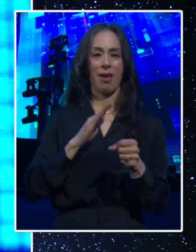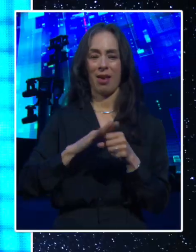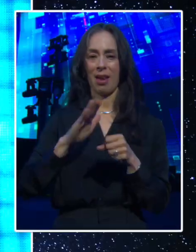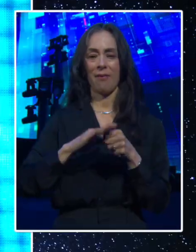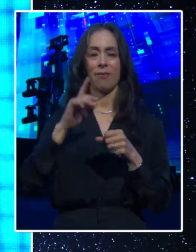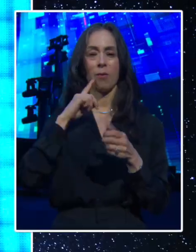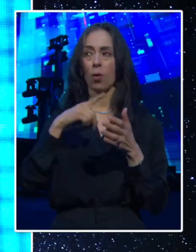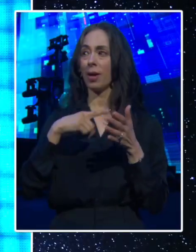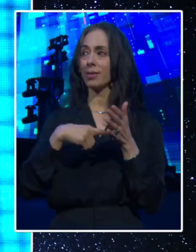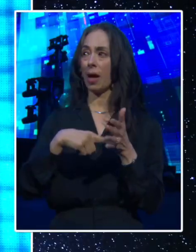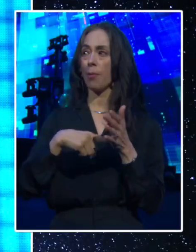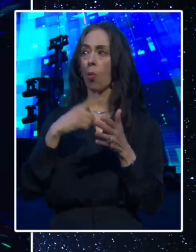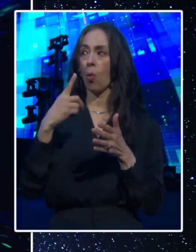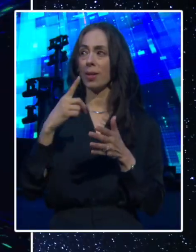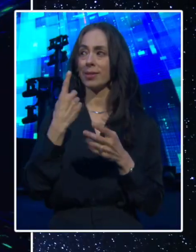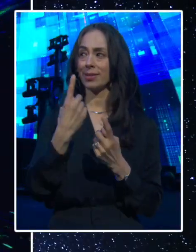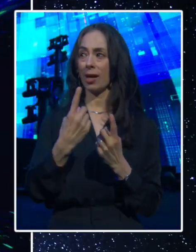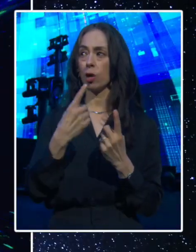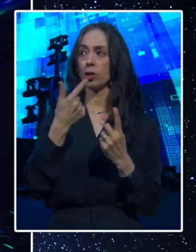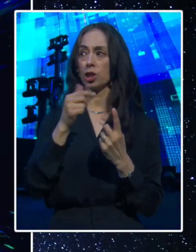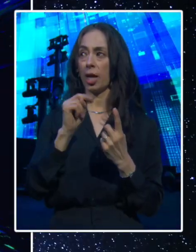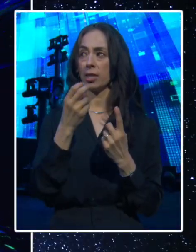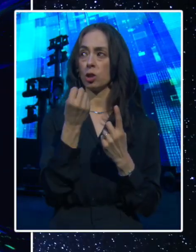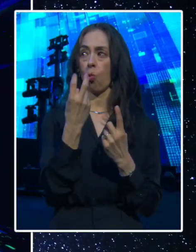For example, a single Gen12 server